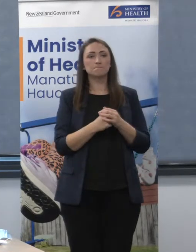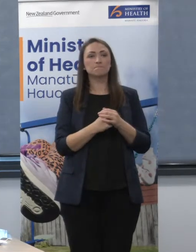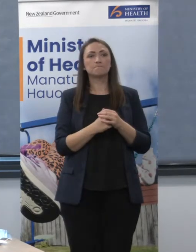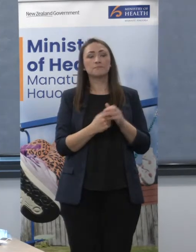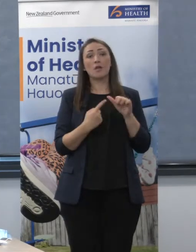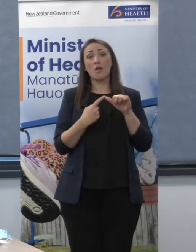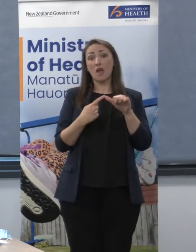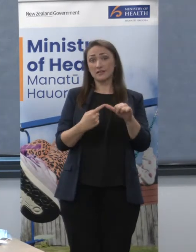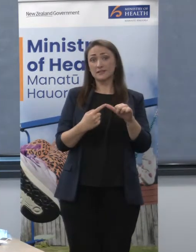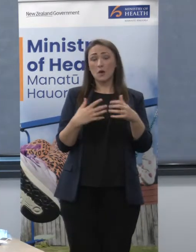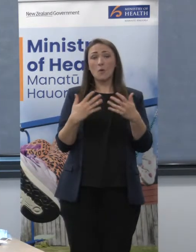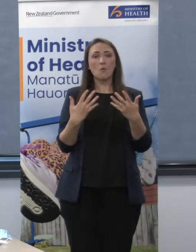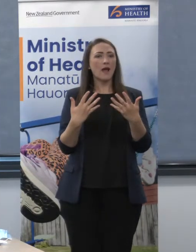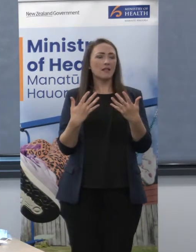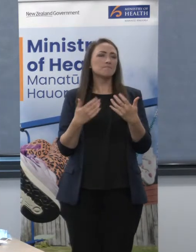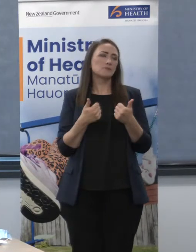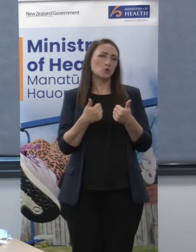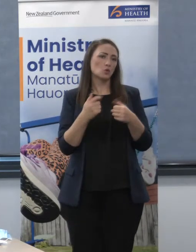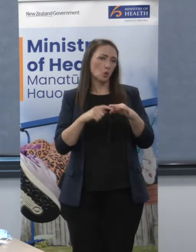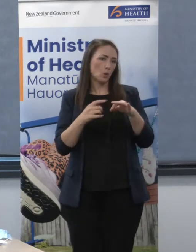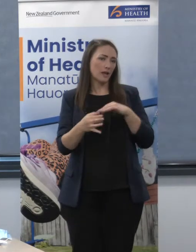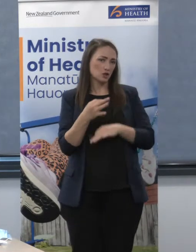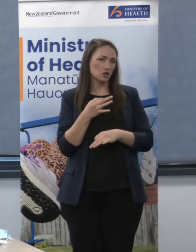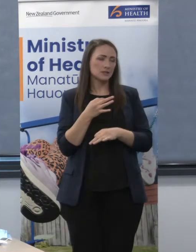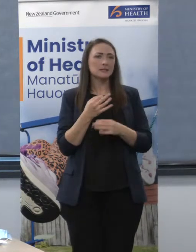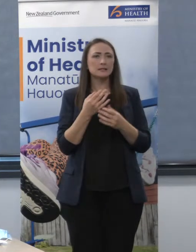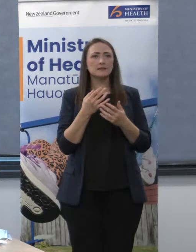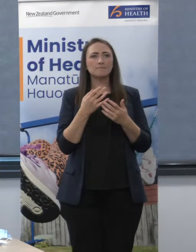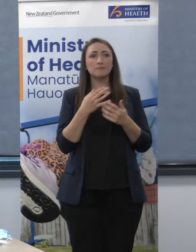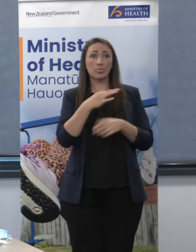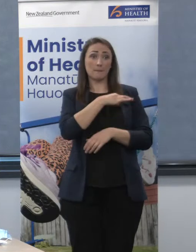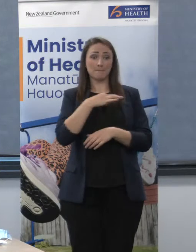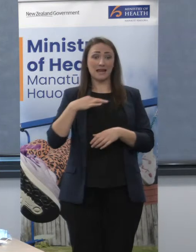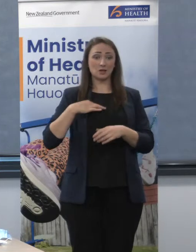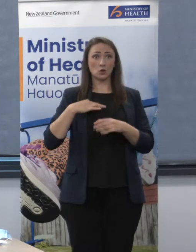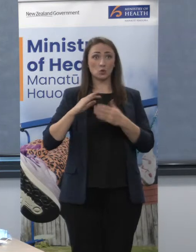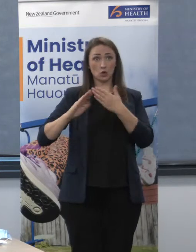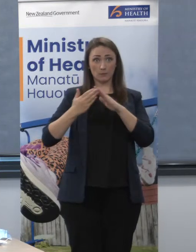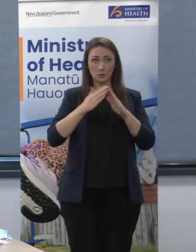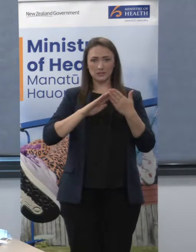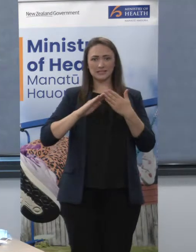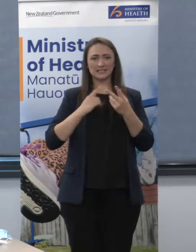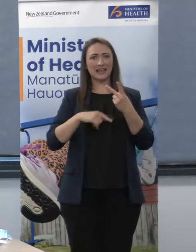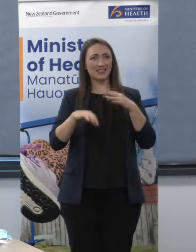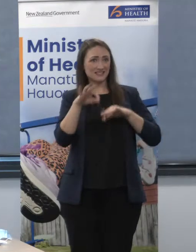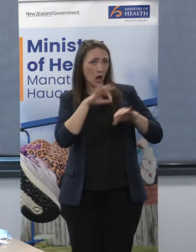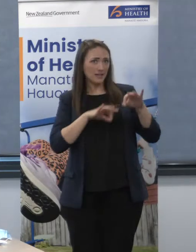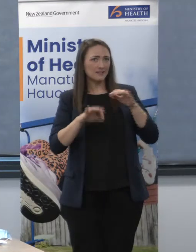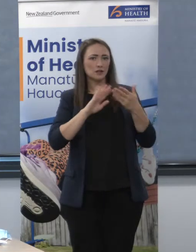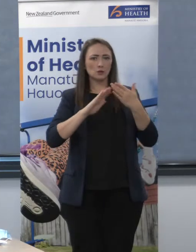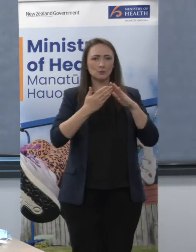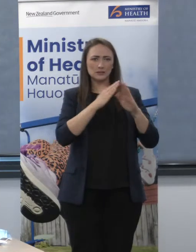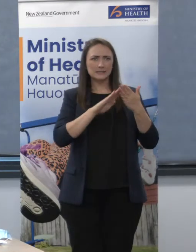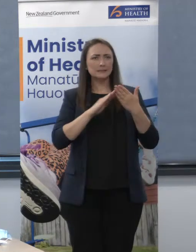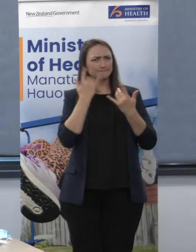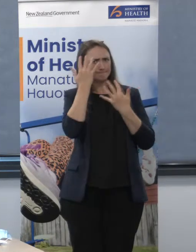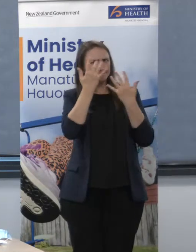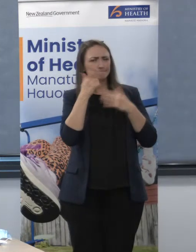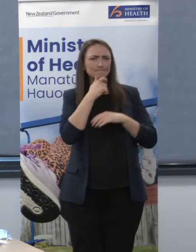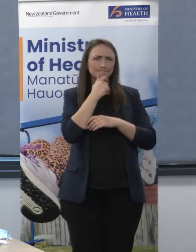Zealand about the post COVID